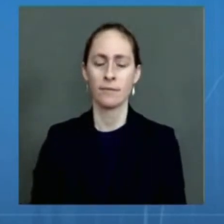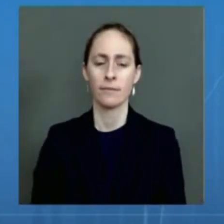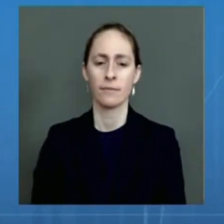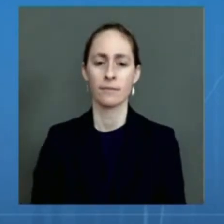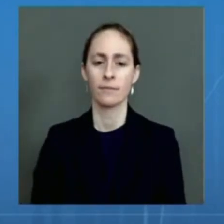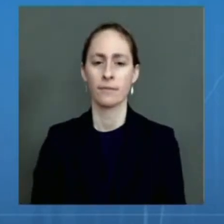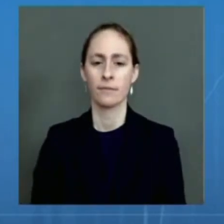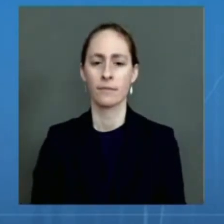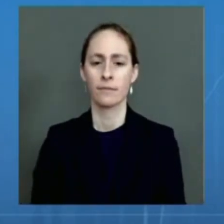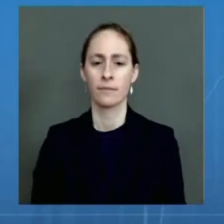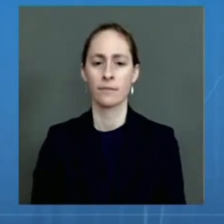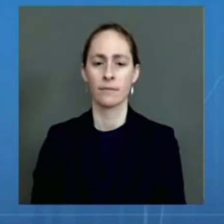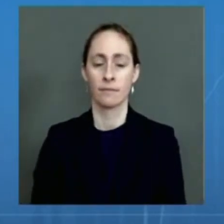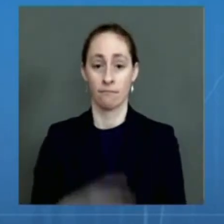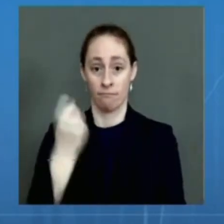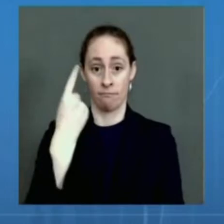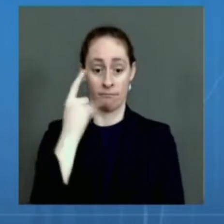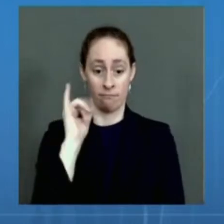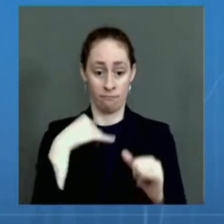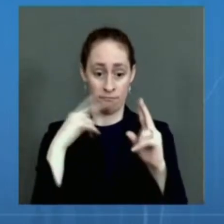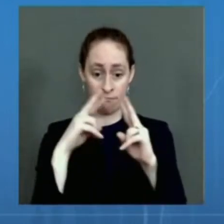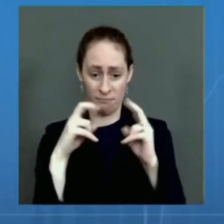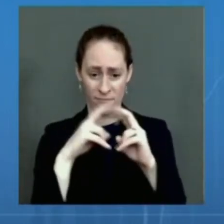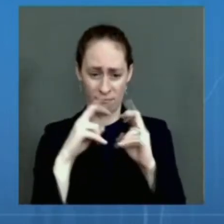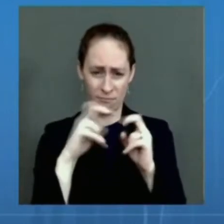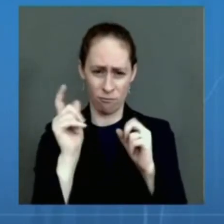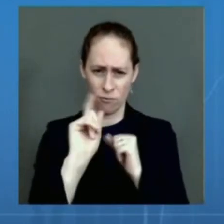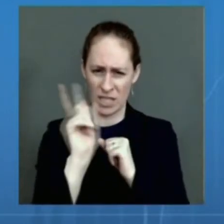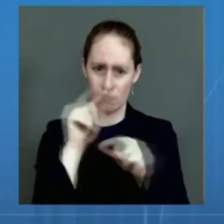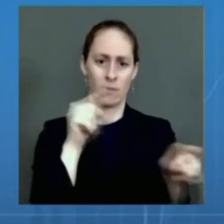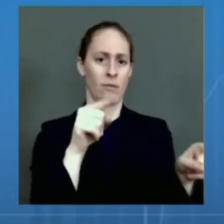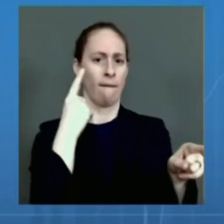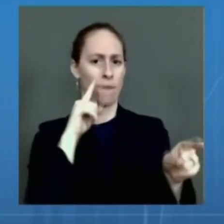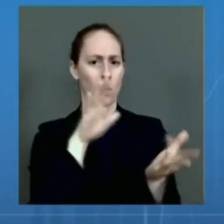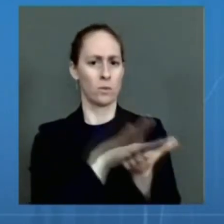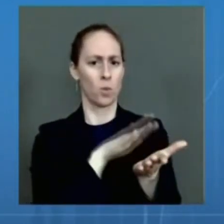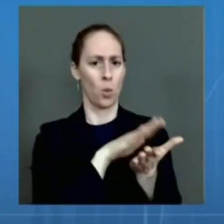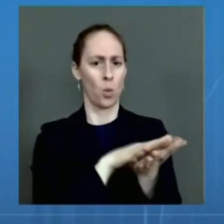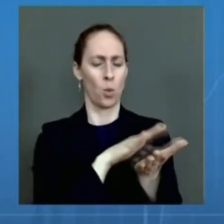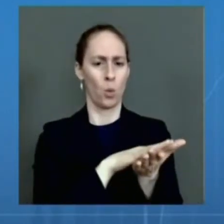PROTOCOLS AND THESE WERE LIMITED TO SCHOOLS TO BE CLEAR